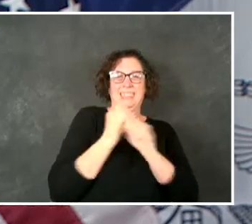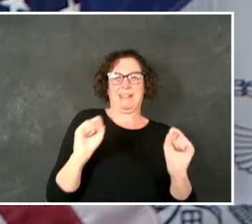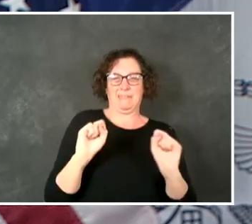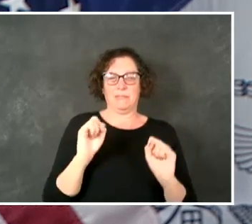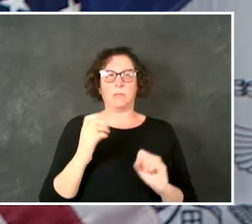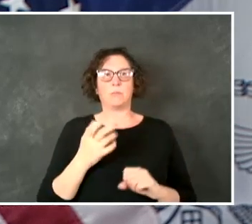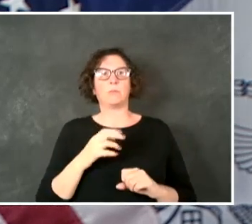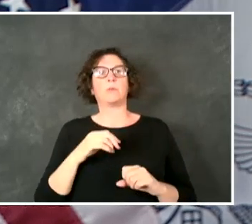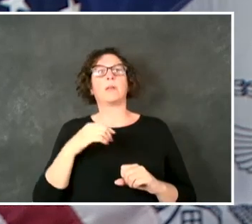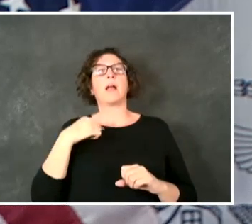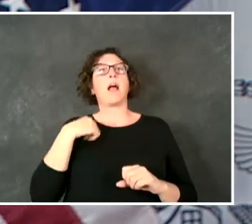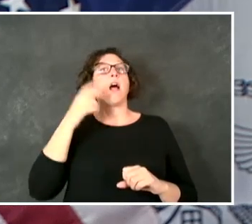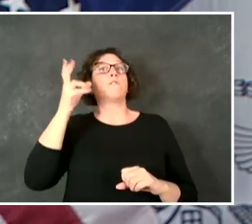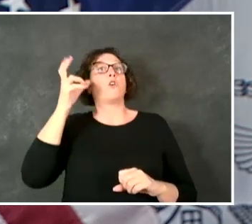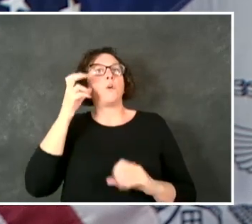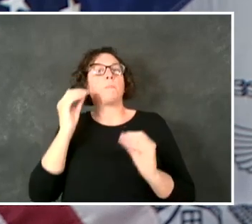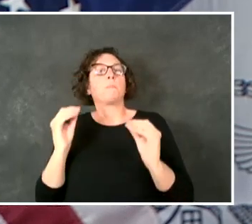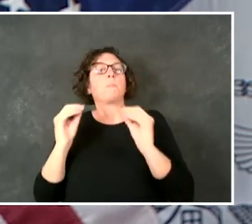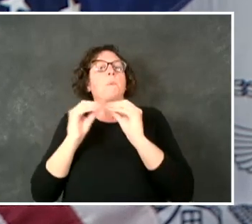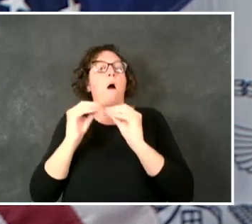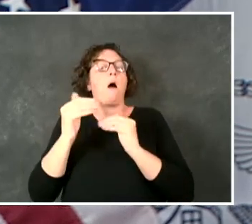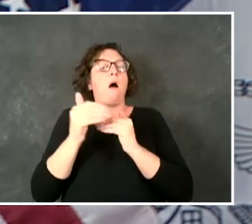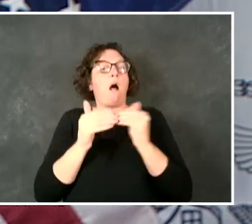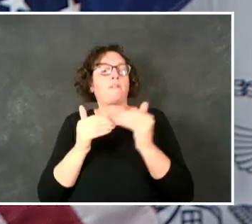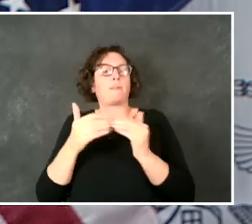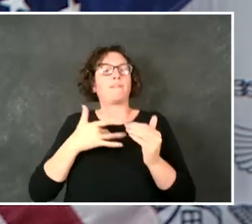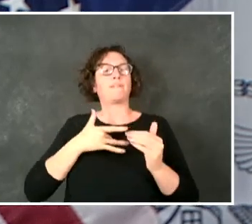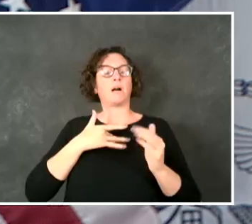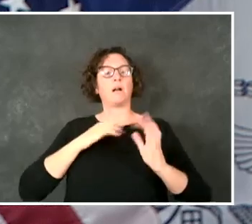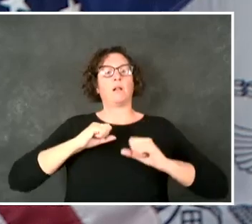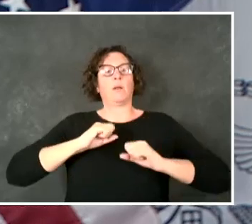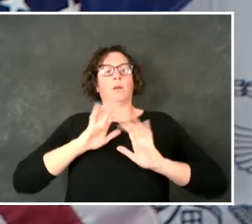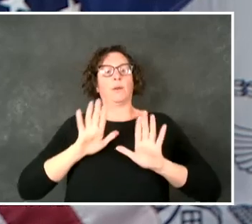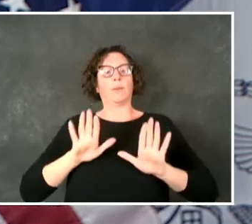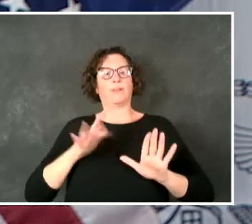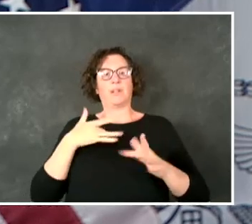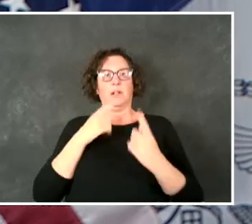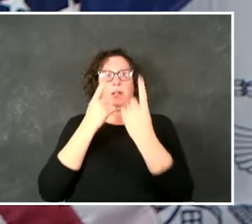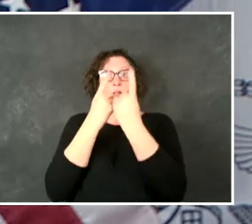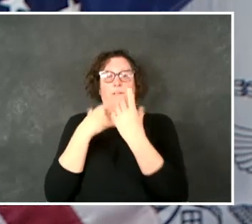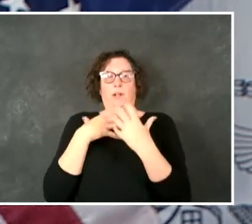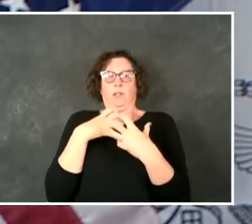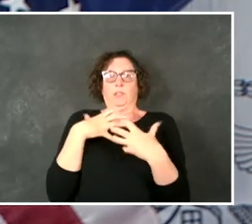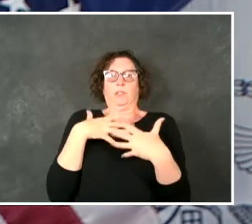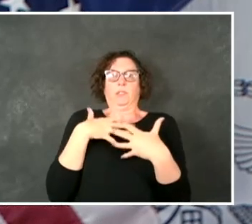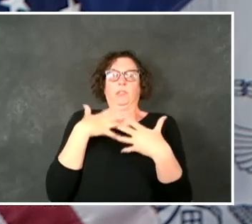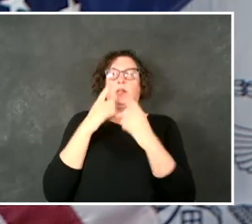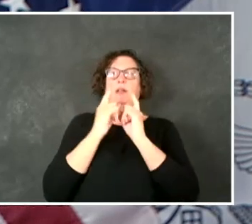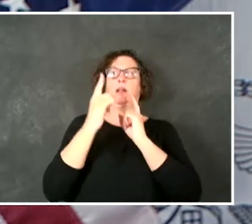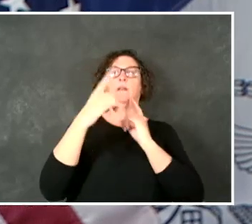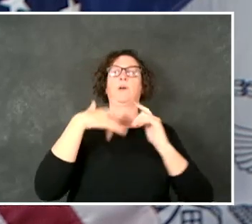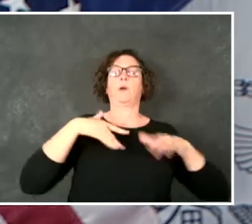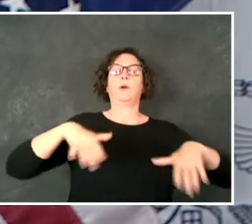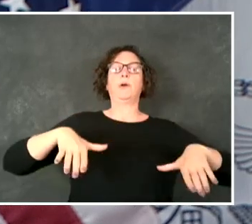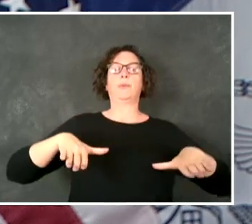WORKERS AND I'VE HEARD A LOT MORE COMFOABRTLE FOR THE PATIENTS TO T NOGOHR TOUGH THAT EEDPR E